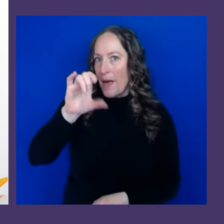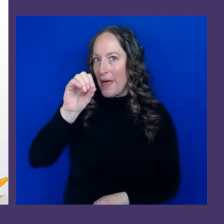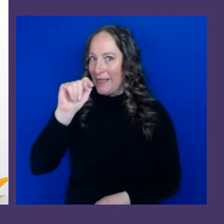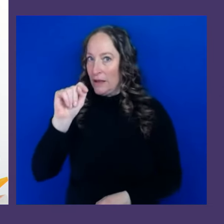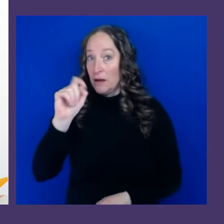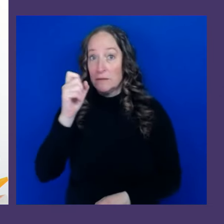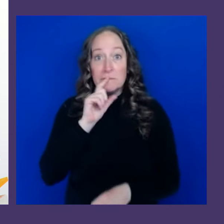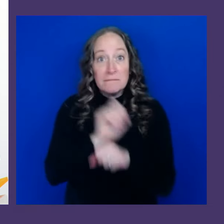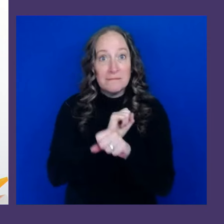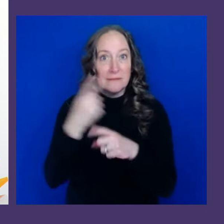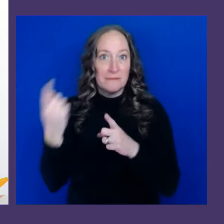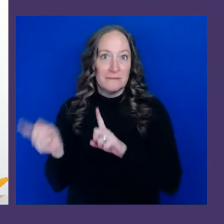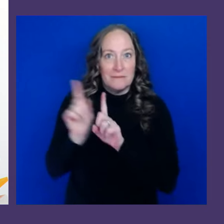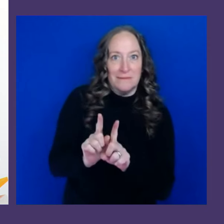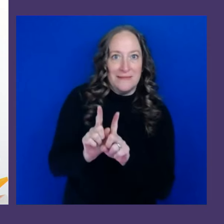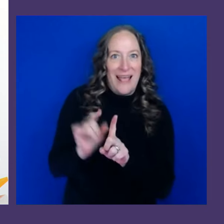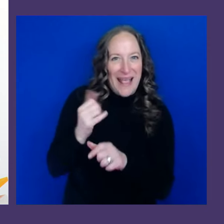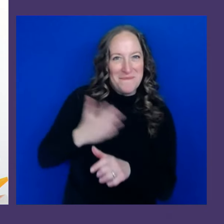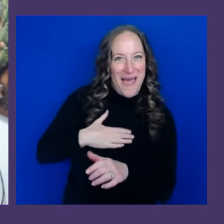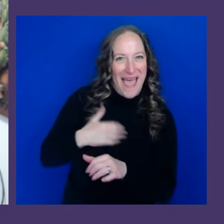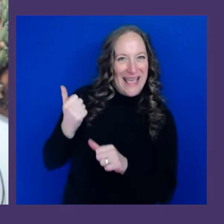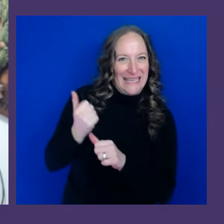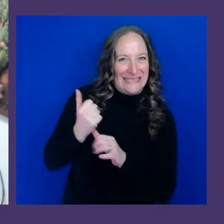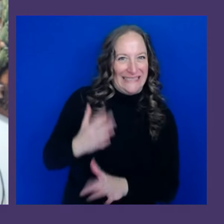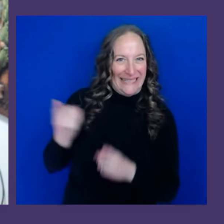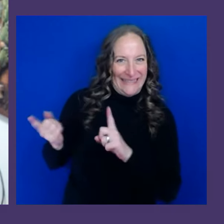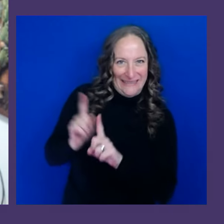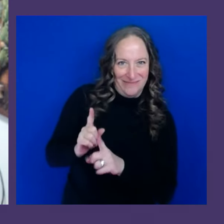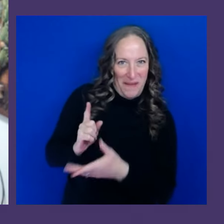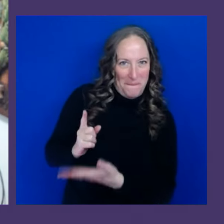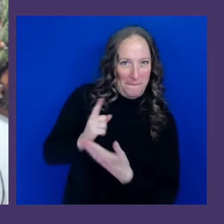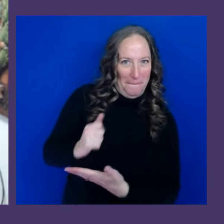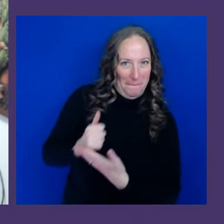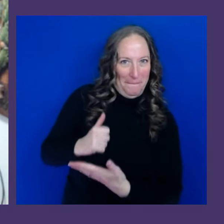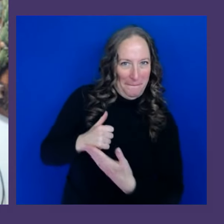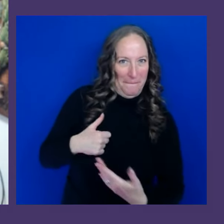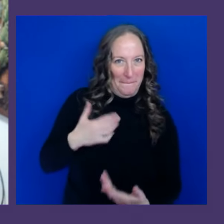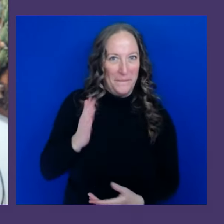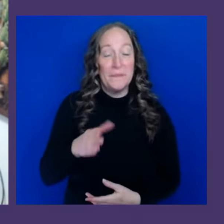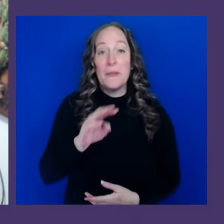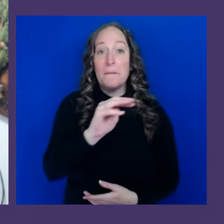like an assistant for you. Microsoft products like we're really